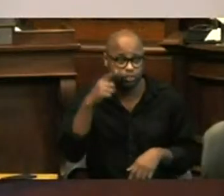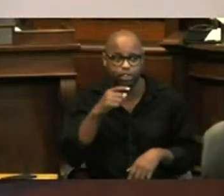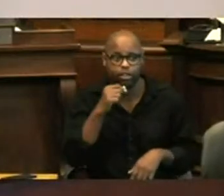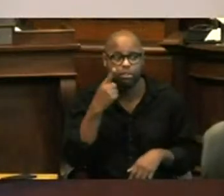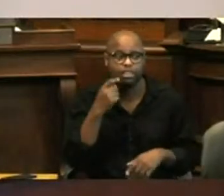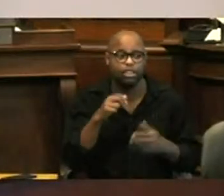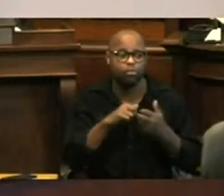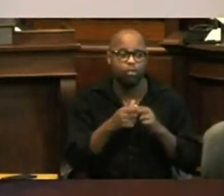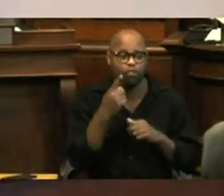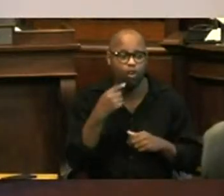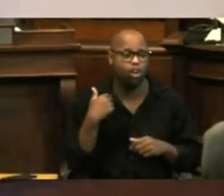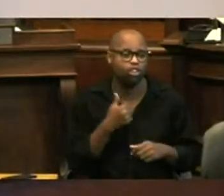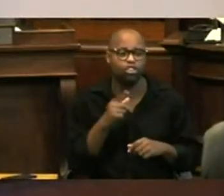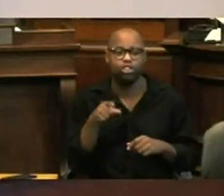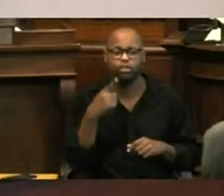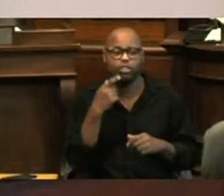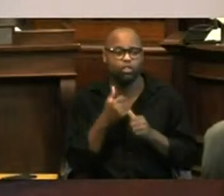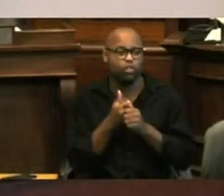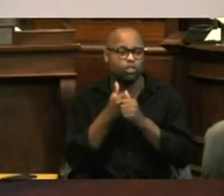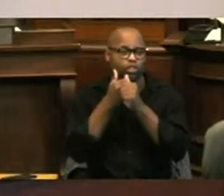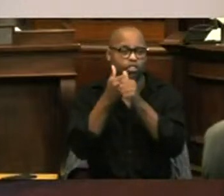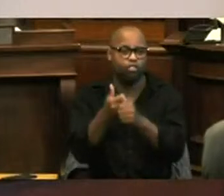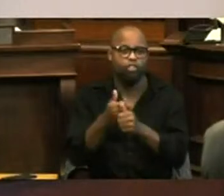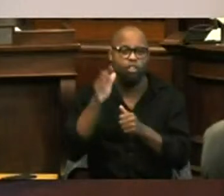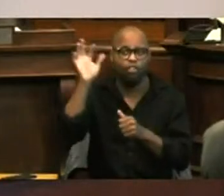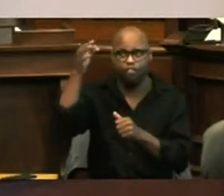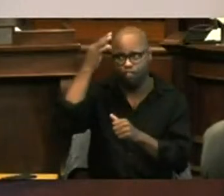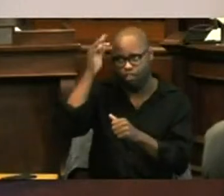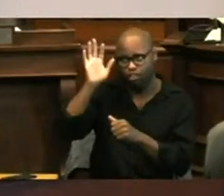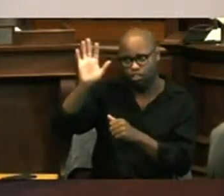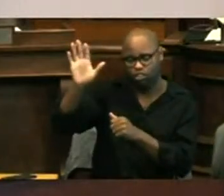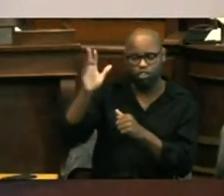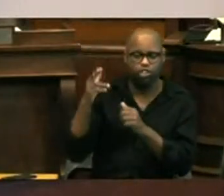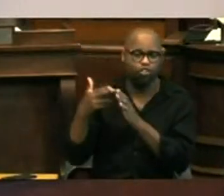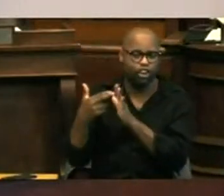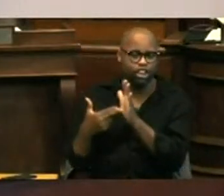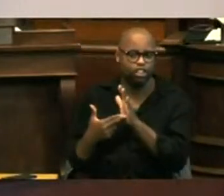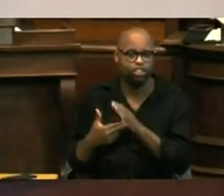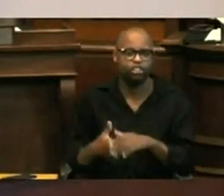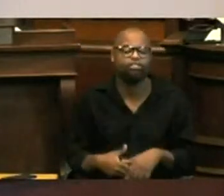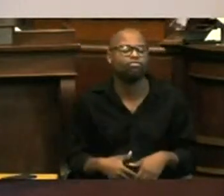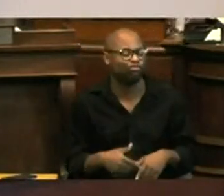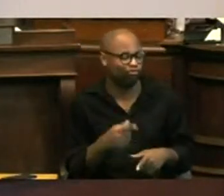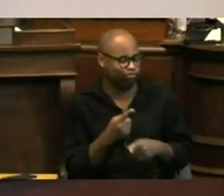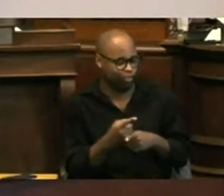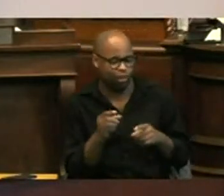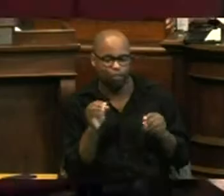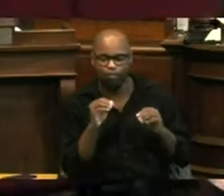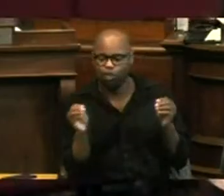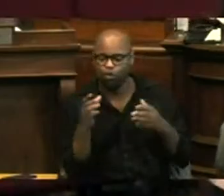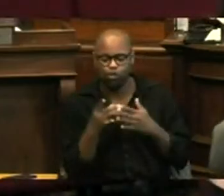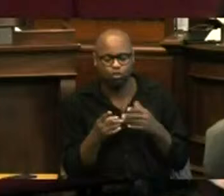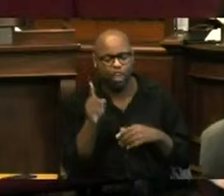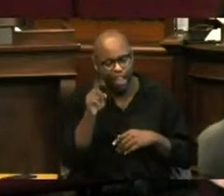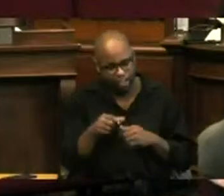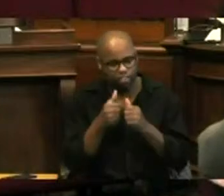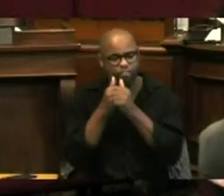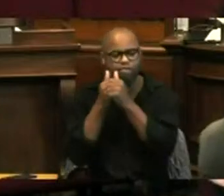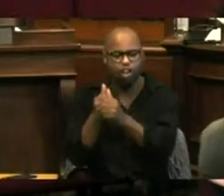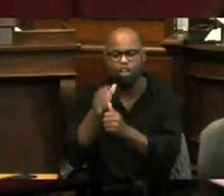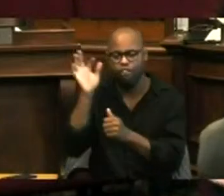so and this is just just making sure I understand the reason we're doing this at all is not because it's an issue for us.